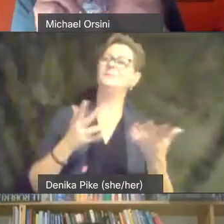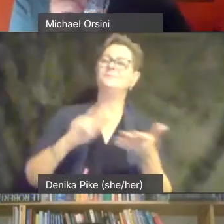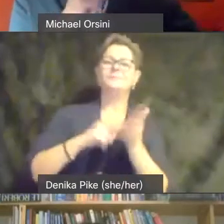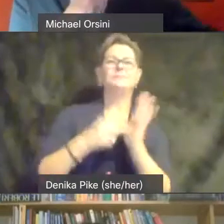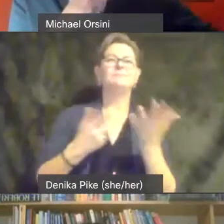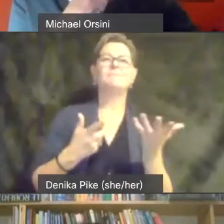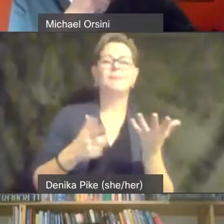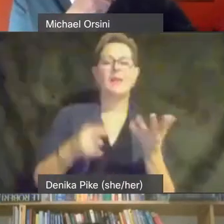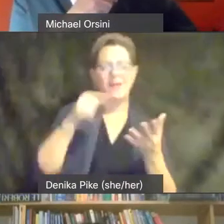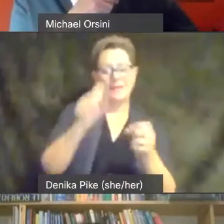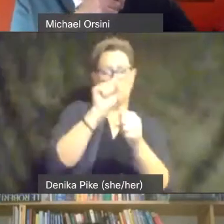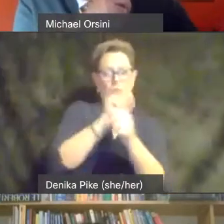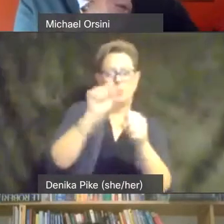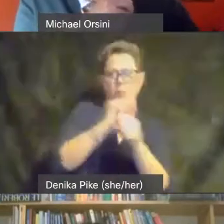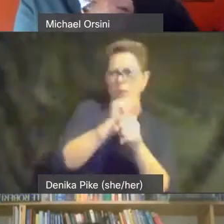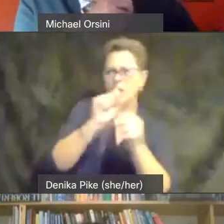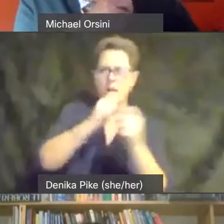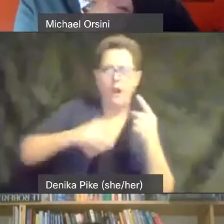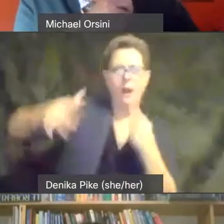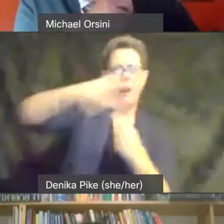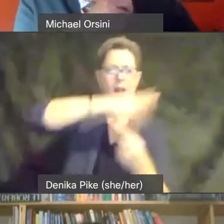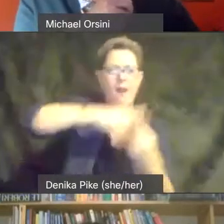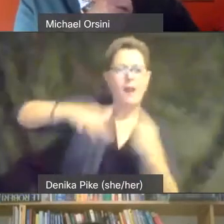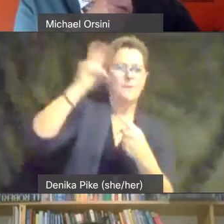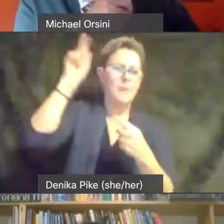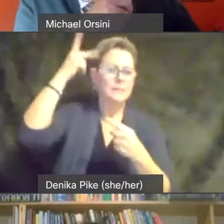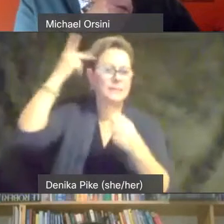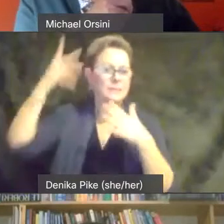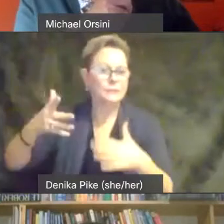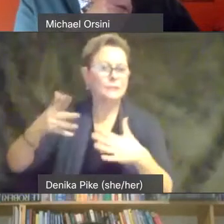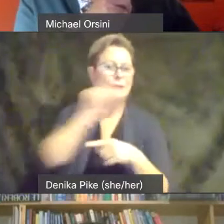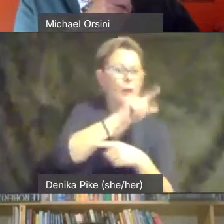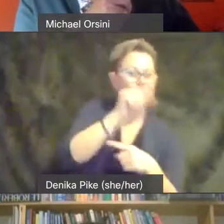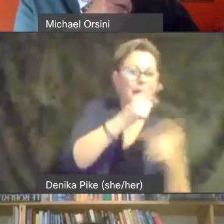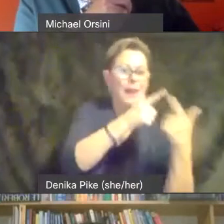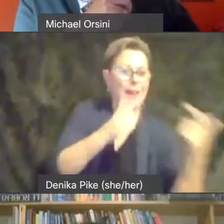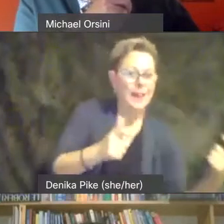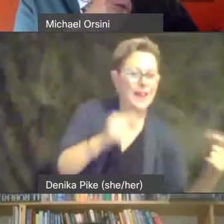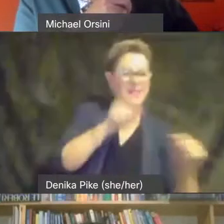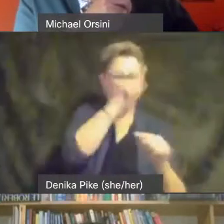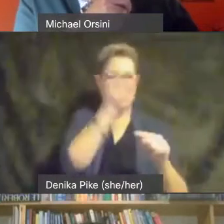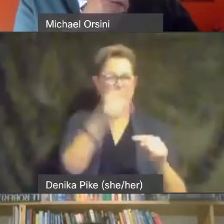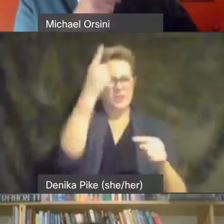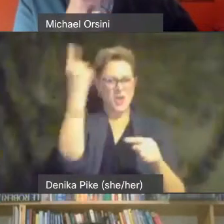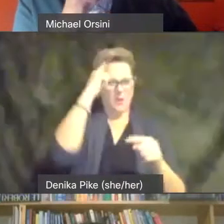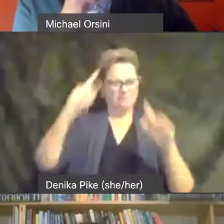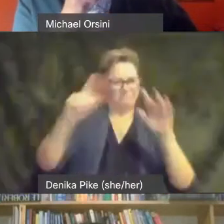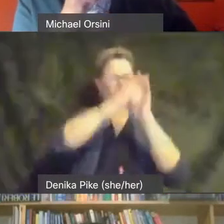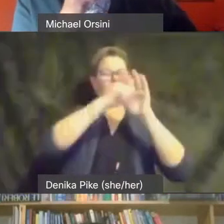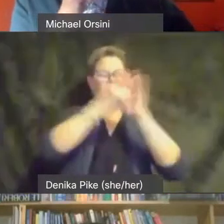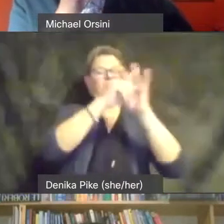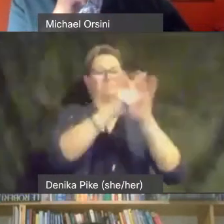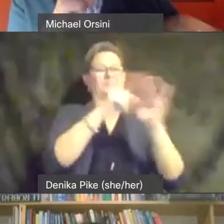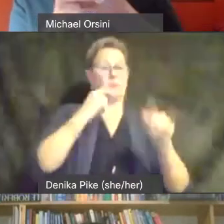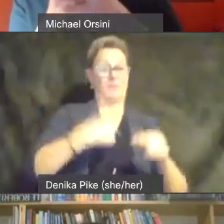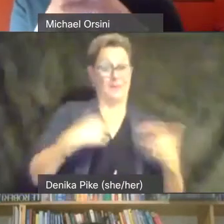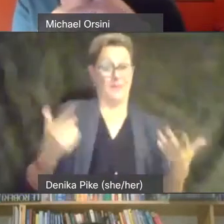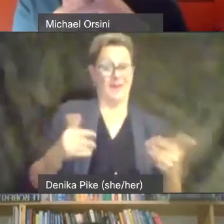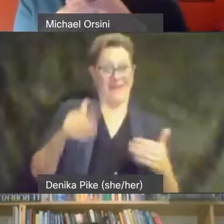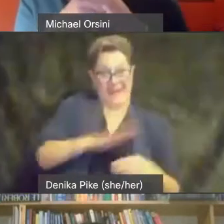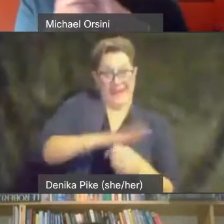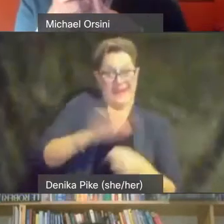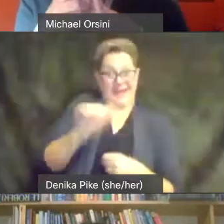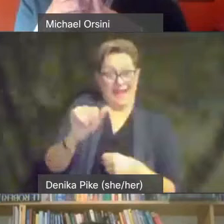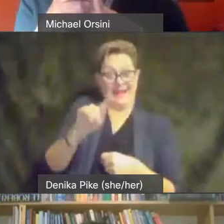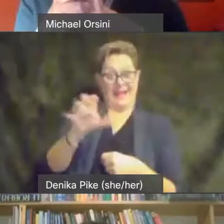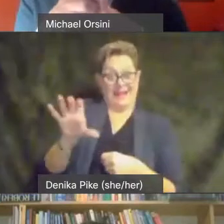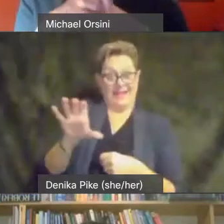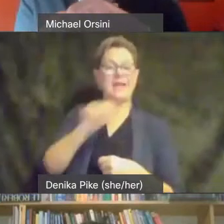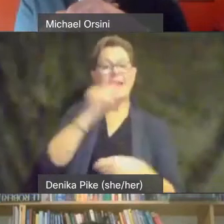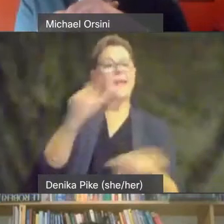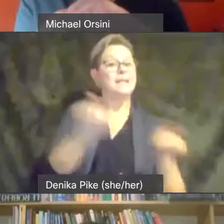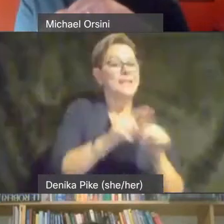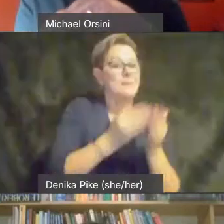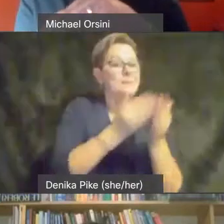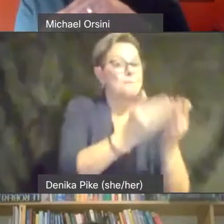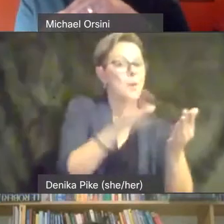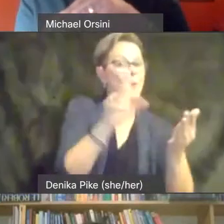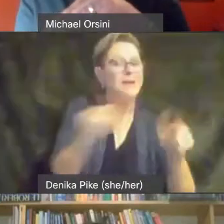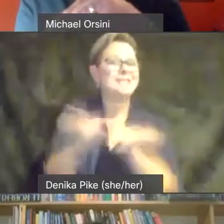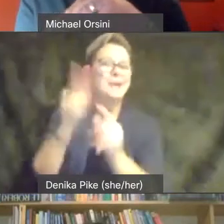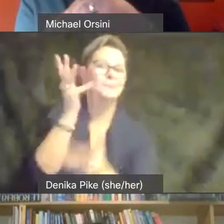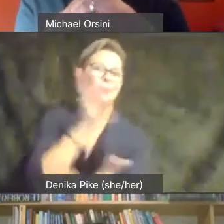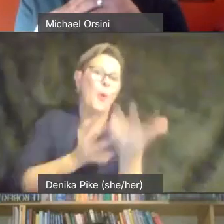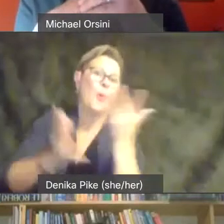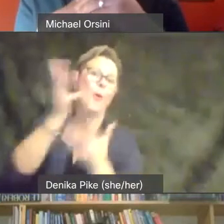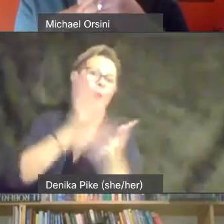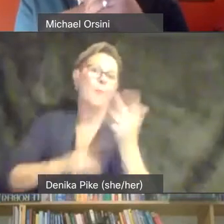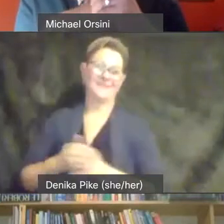And the, the question that always comes from you, and I think this is fitting for the tech thing is we're all not in the same boat, but we're in the same storm. It's a very meme it's floating around out there.